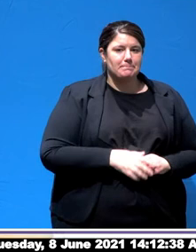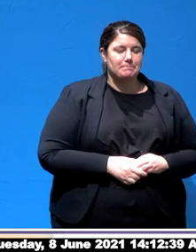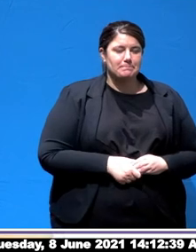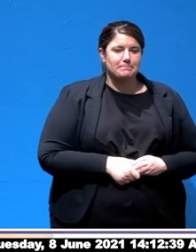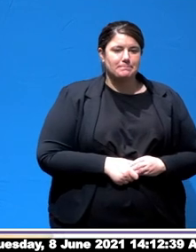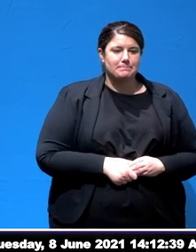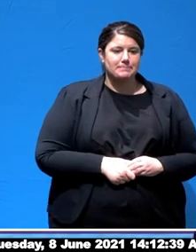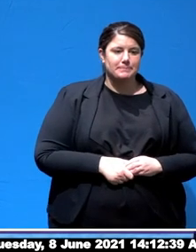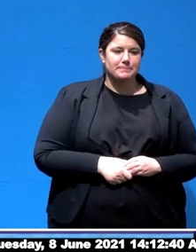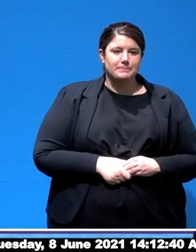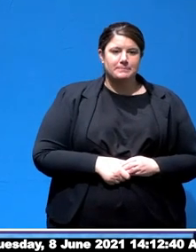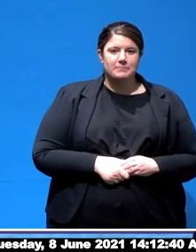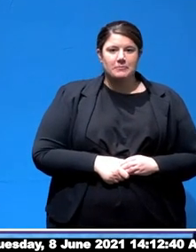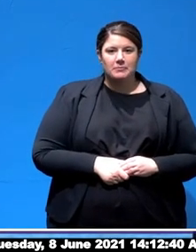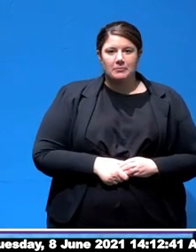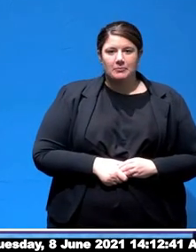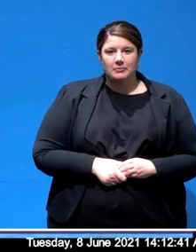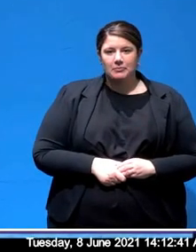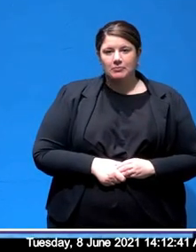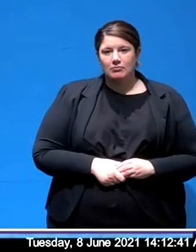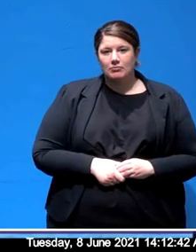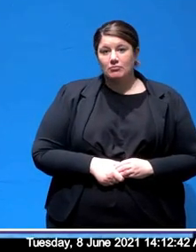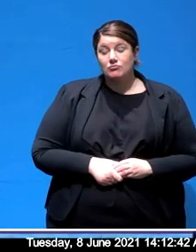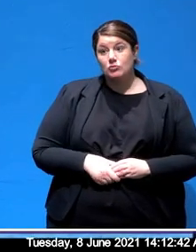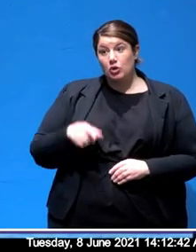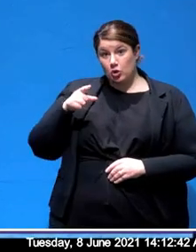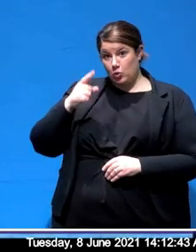Could it have been deliberately downplayed?